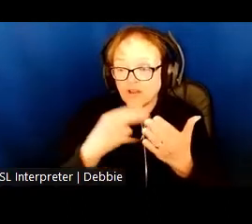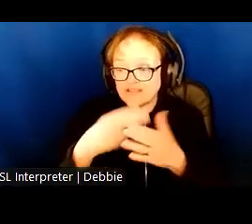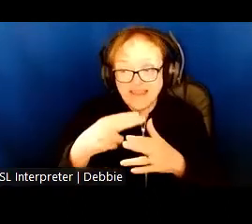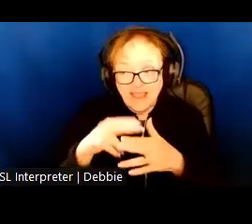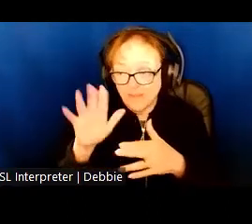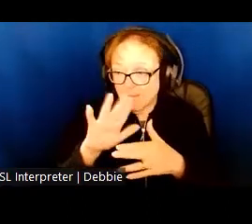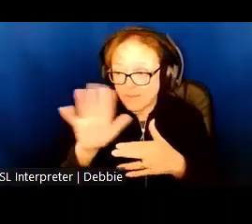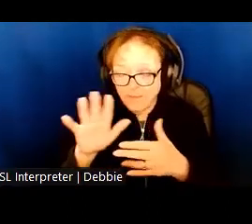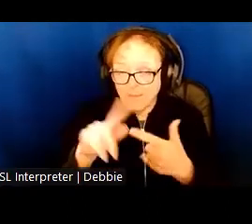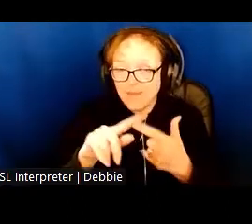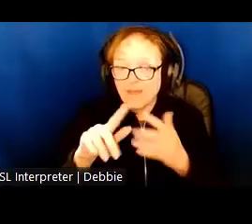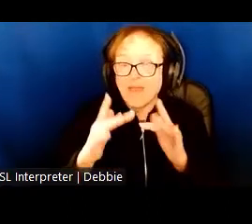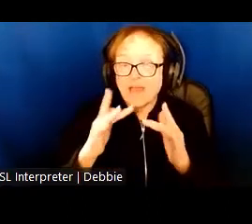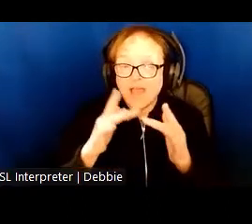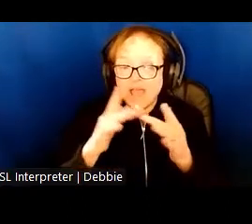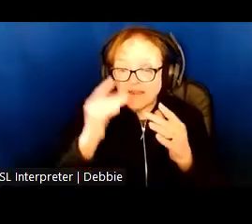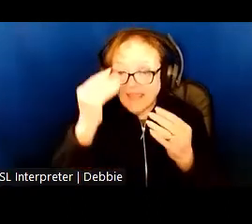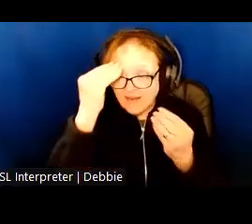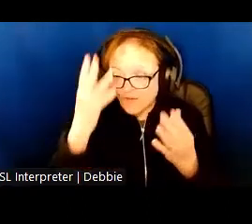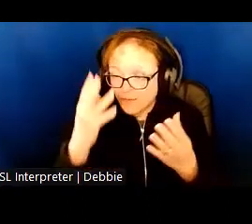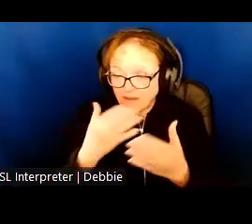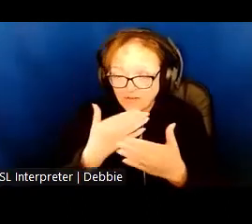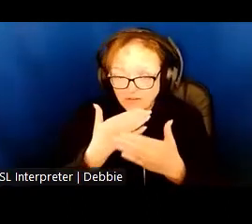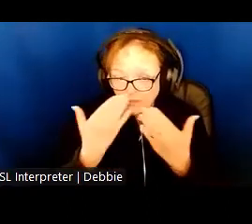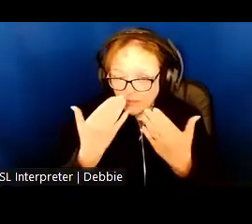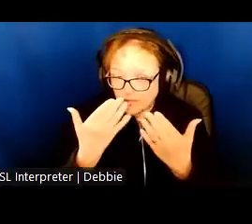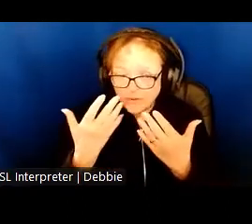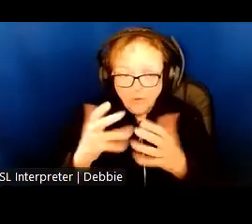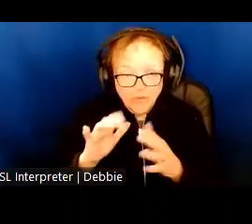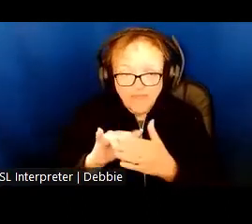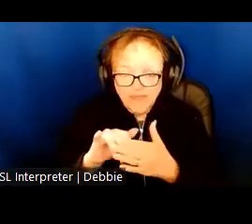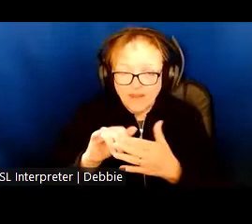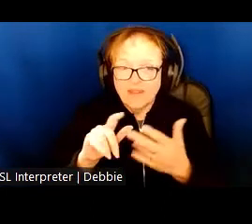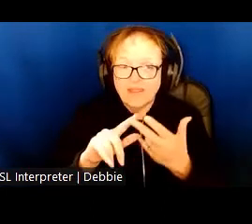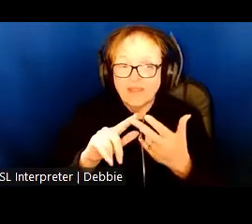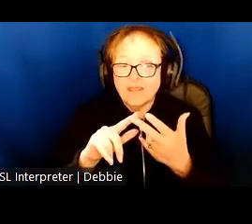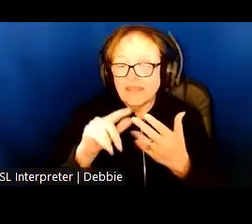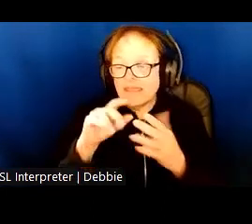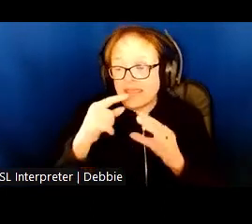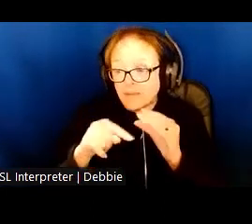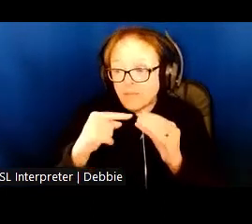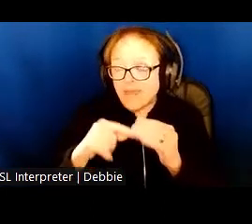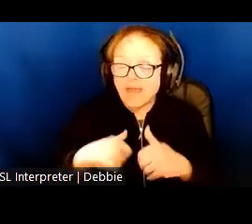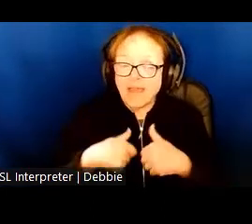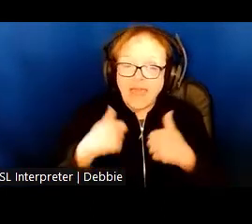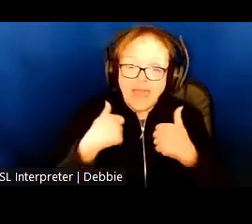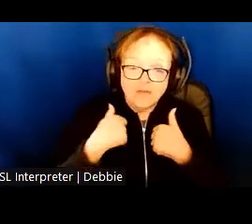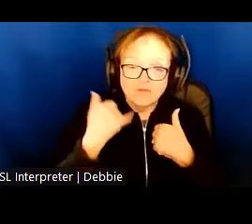Contact information including: personal details (email, address, phone number, etc.), social